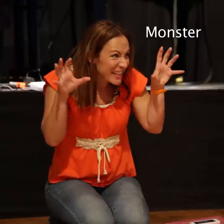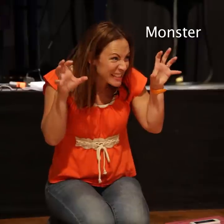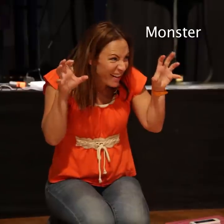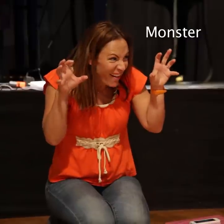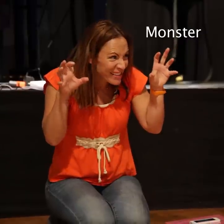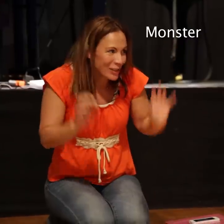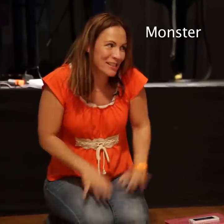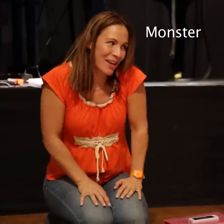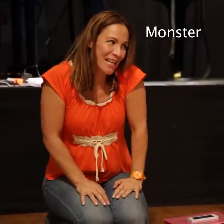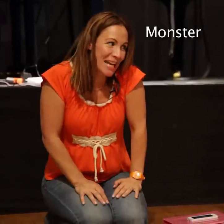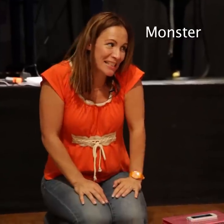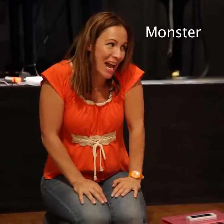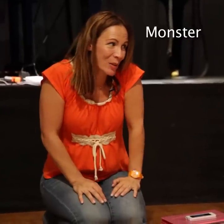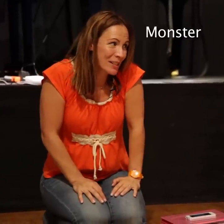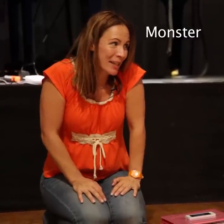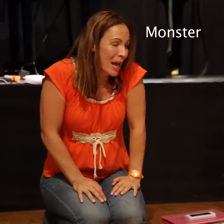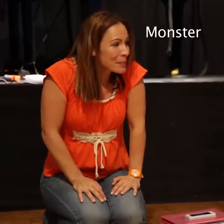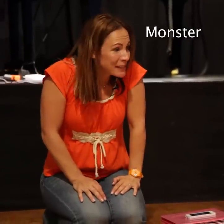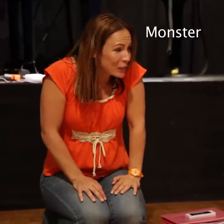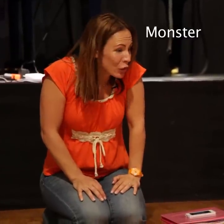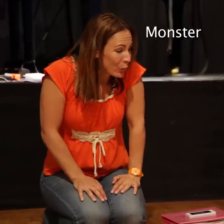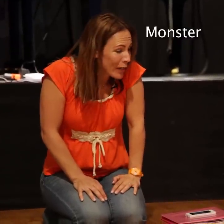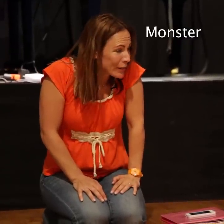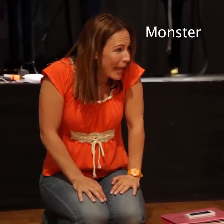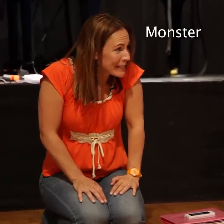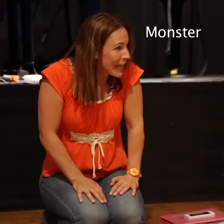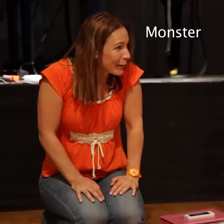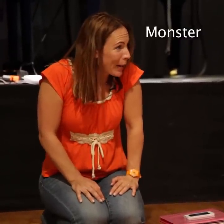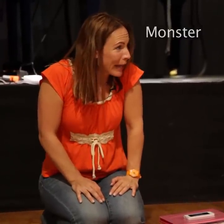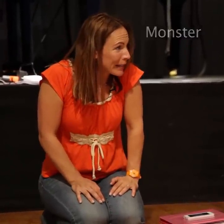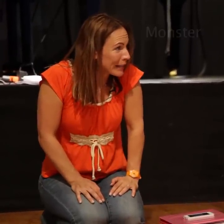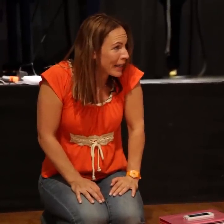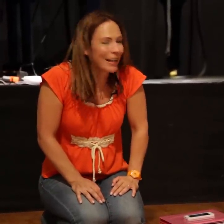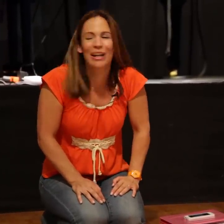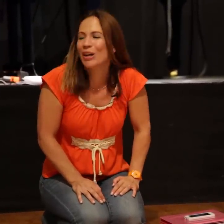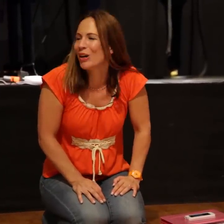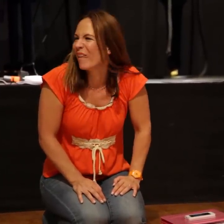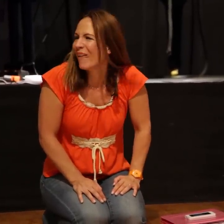Monsters! You just have to act it out. Obsessed in a good way or a bad scary way? A good way, Monster's Inc.